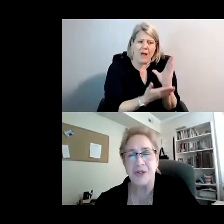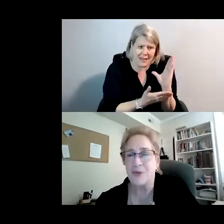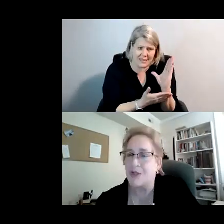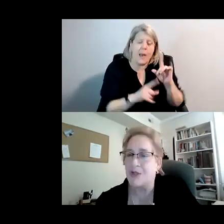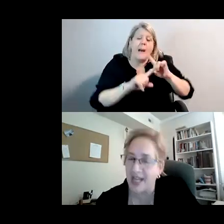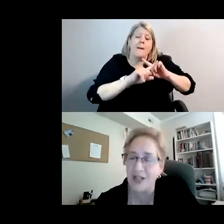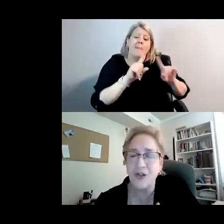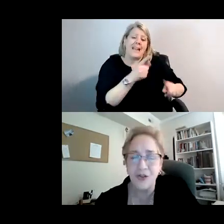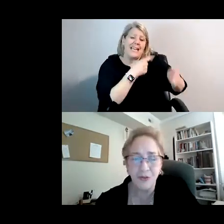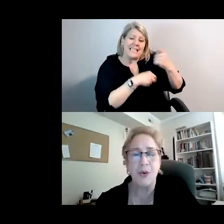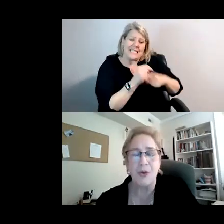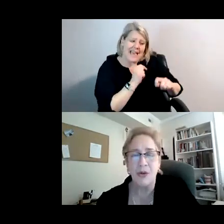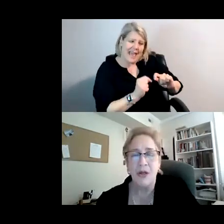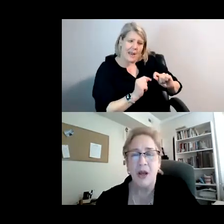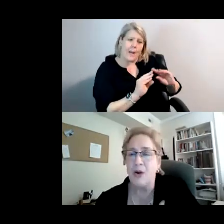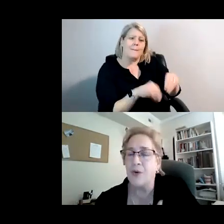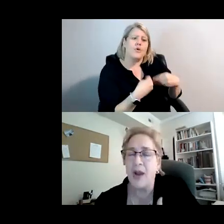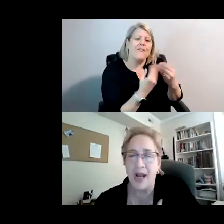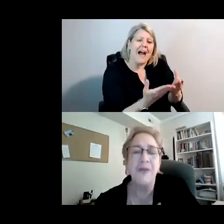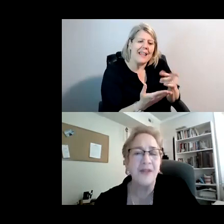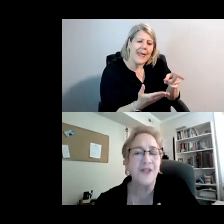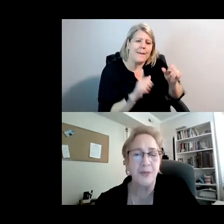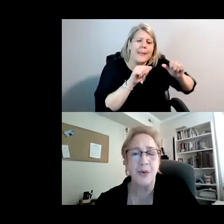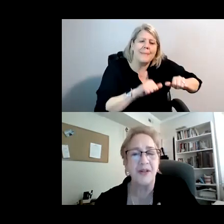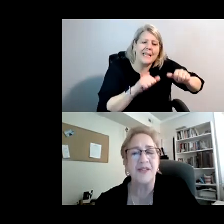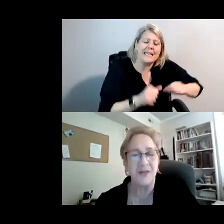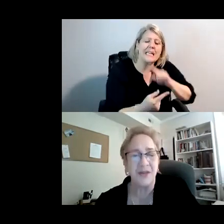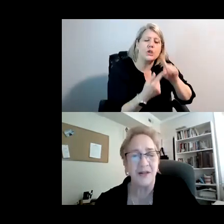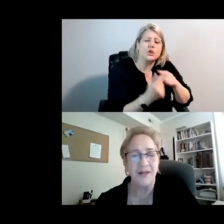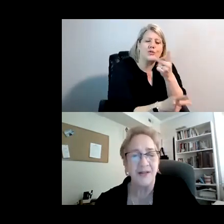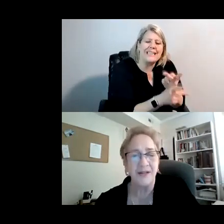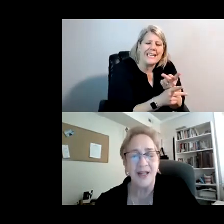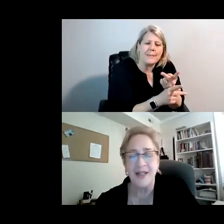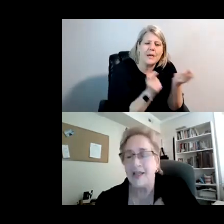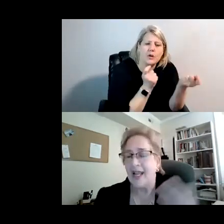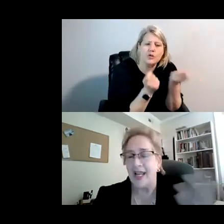to retain control over how that support is given. Okay?